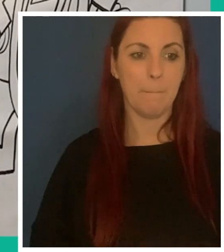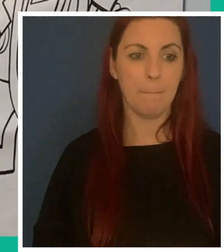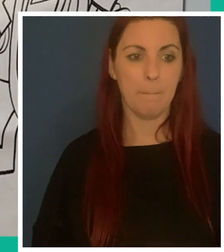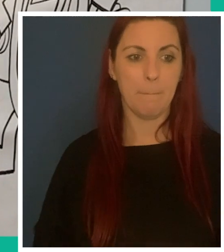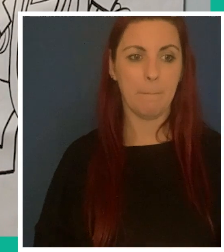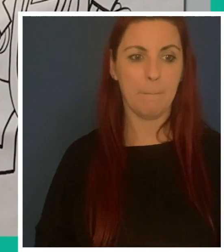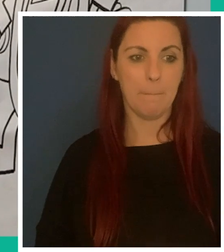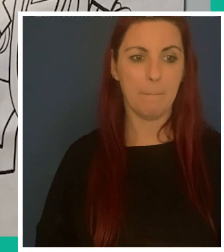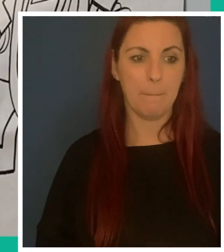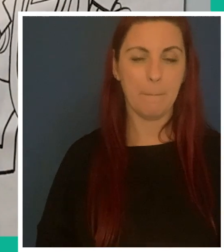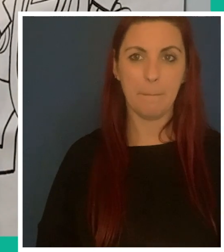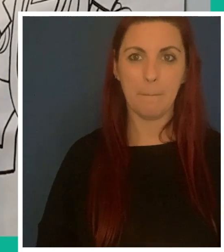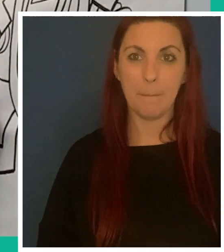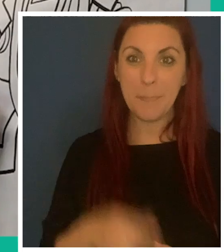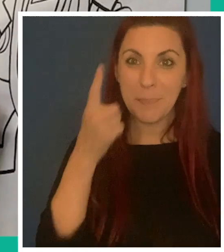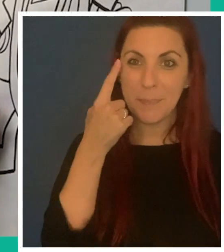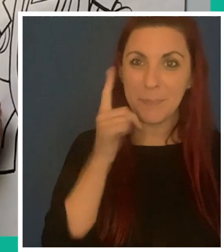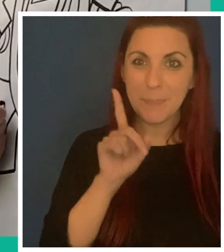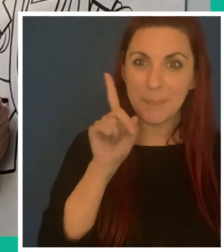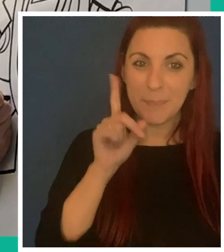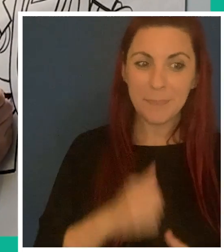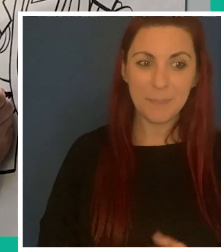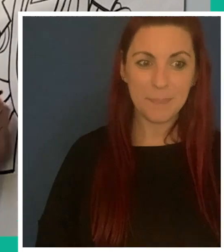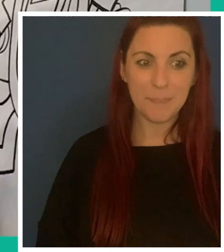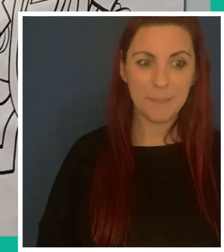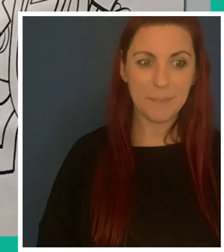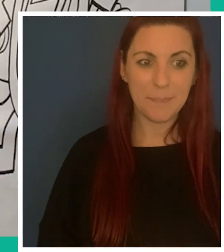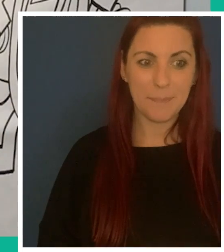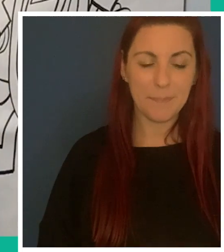I'll do it like this, at the bottom of his tail just coming up to his doggy bum.